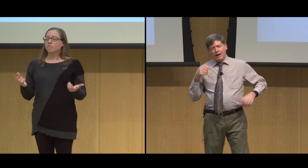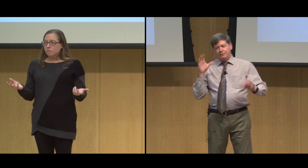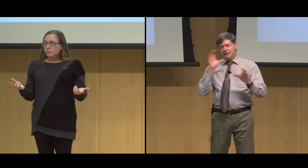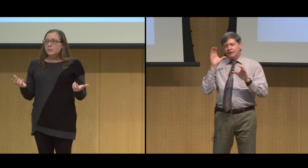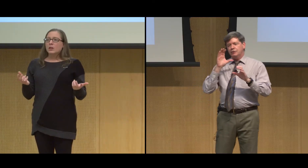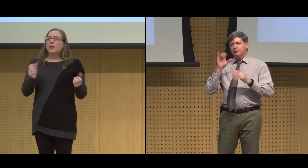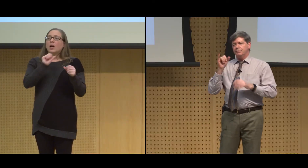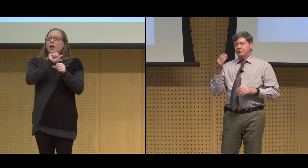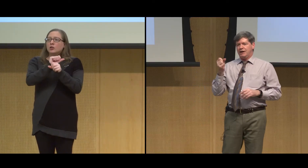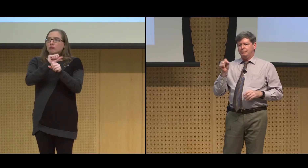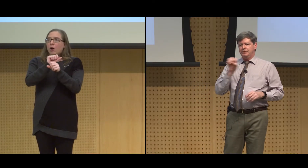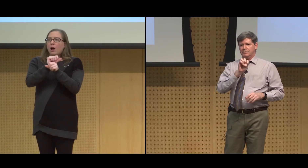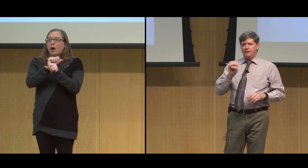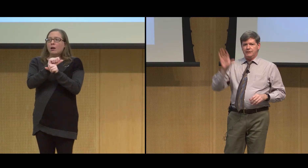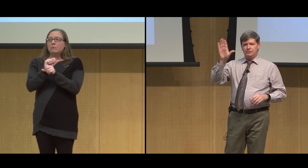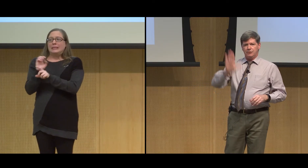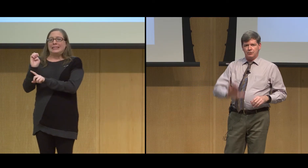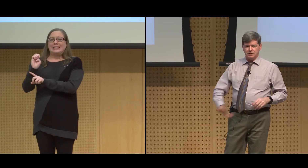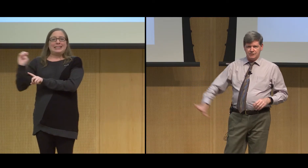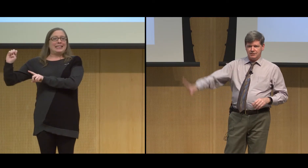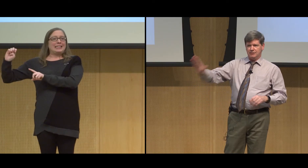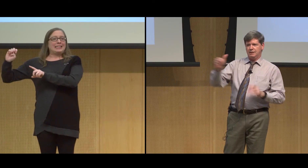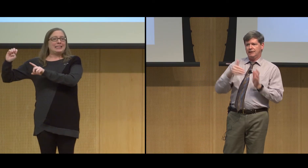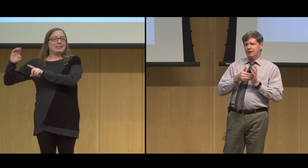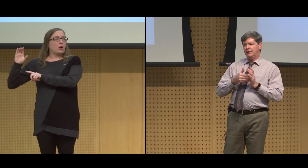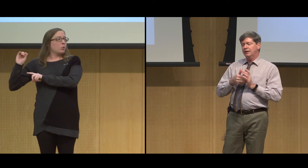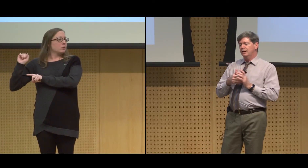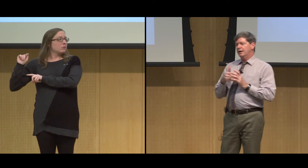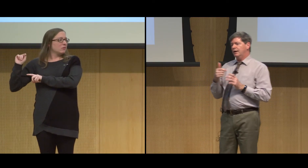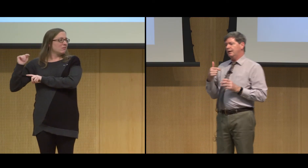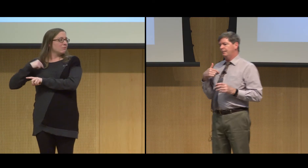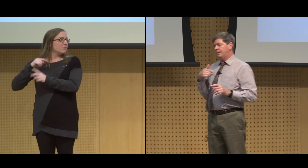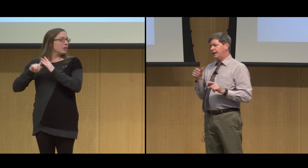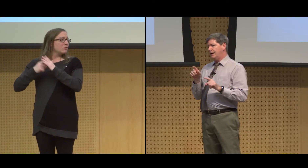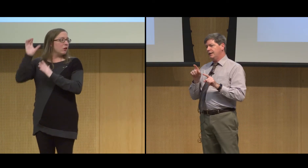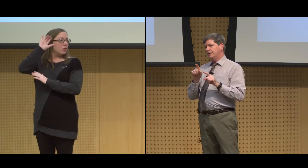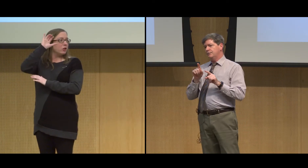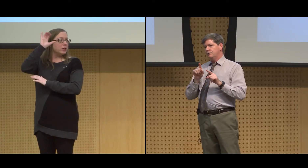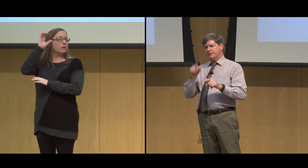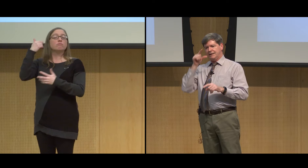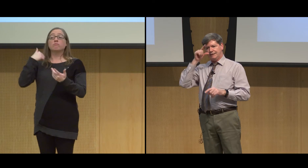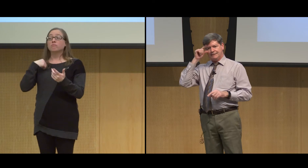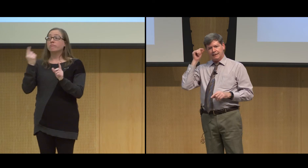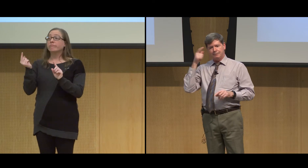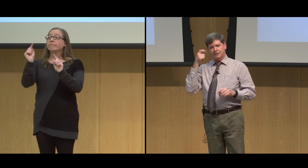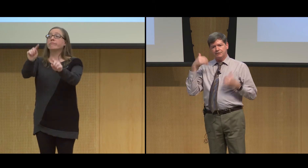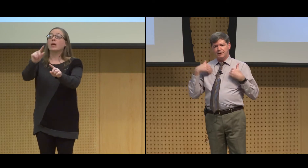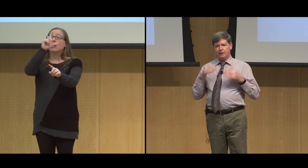I began looking for jobs on the East Coast again. Um, I went to Gallaudet because they had